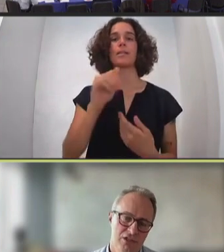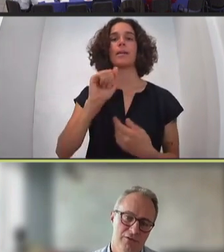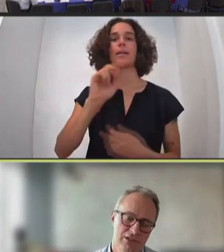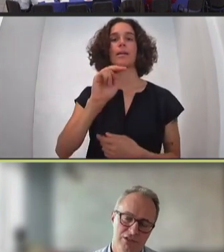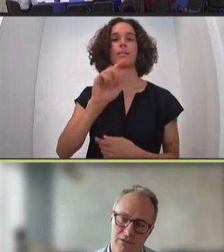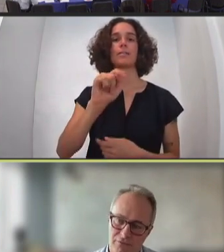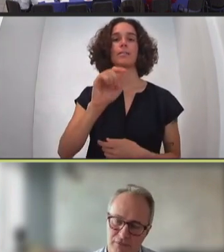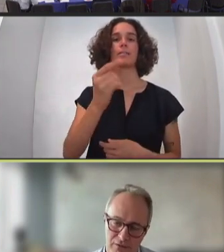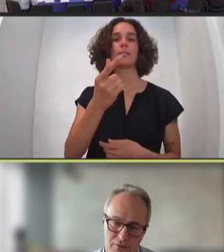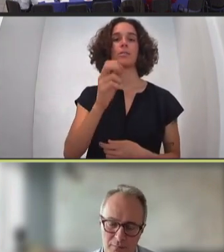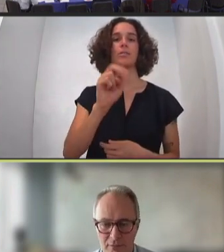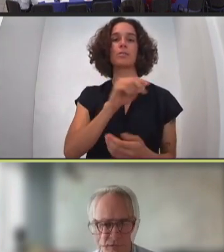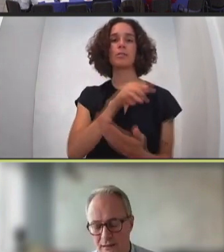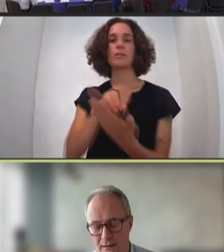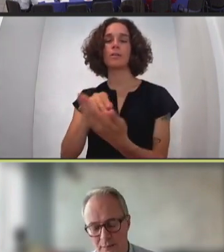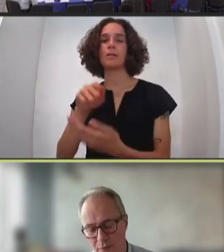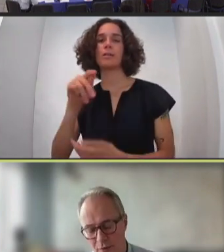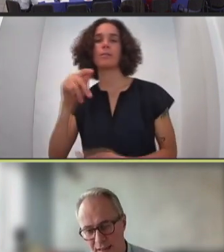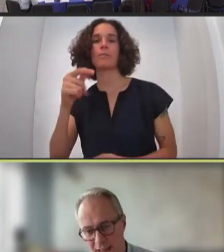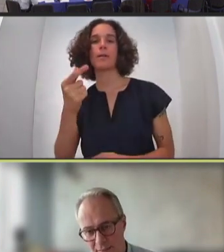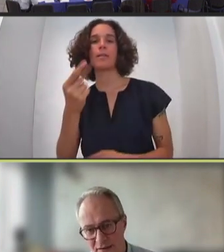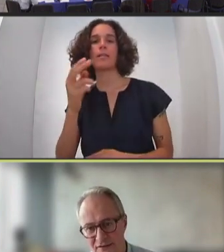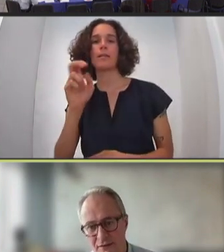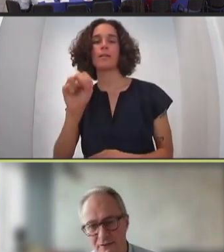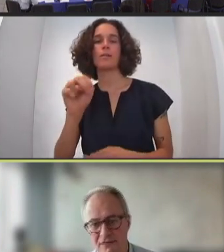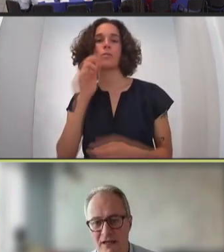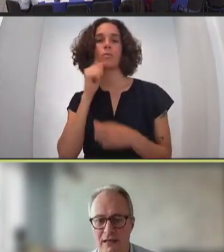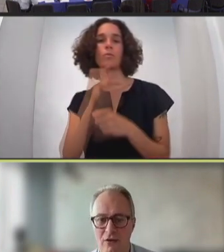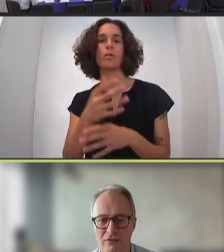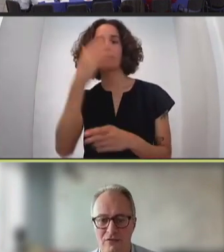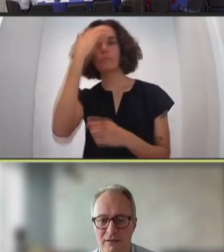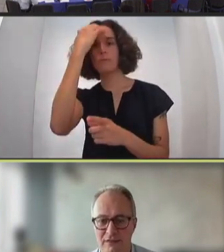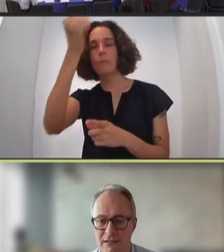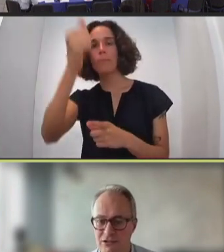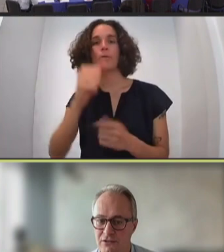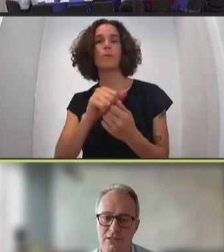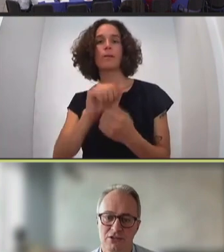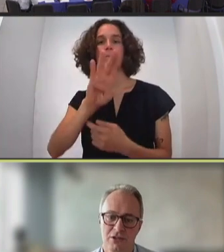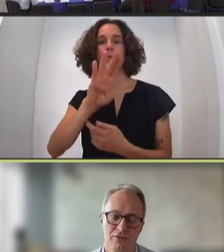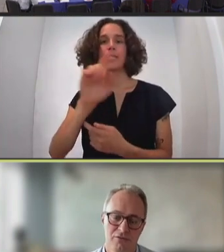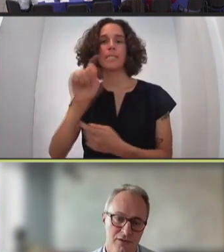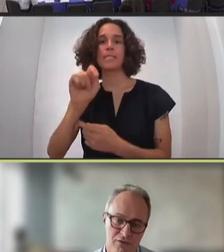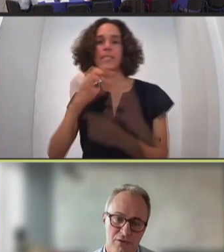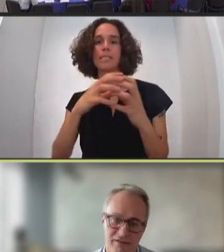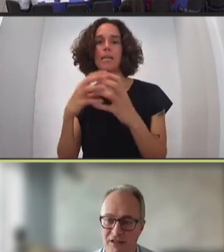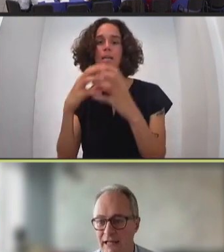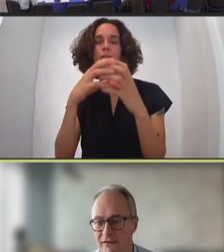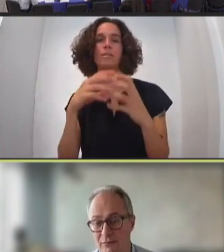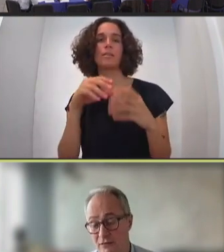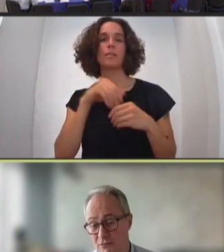generation of effector memory T and B cells. and ultimately, generation of neutralizing antibody,